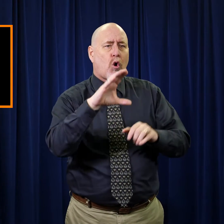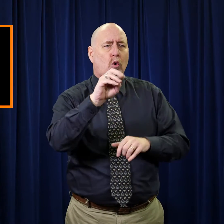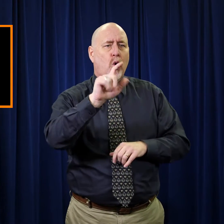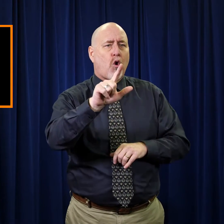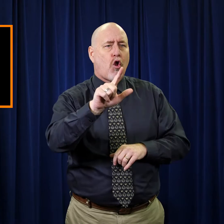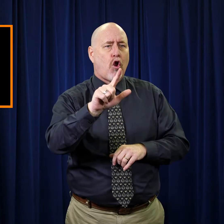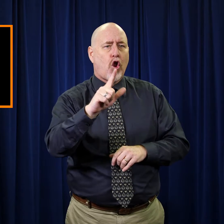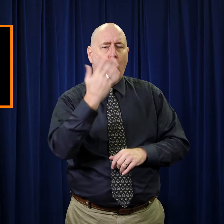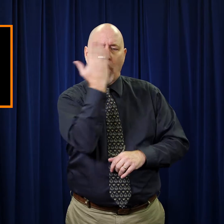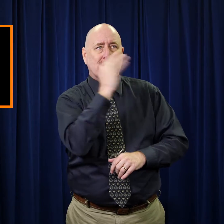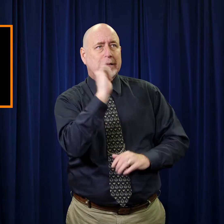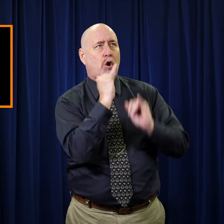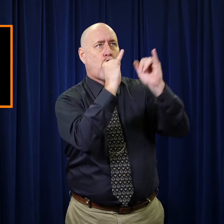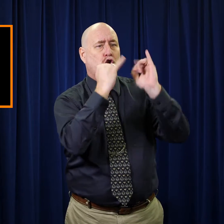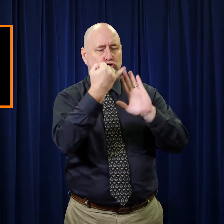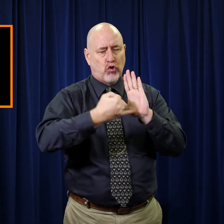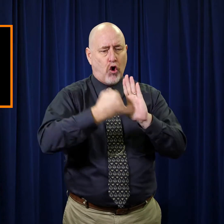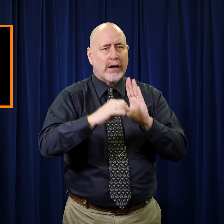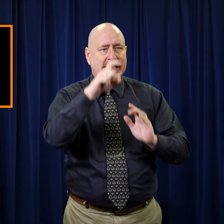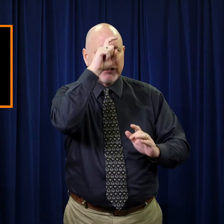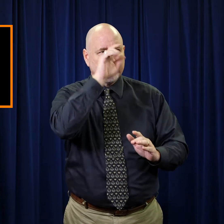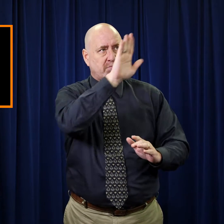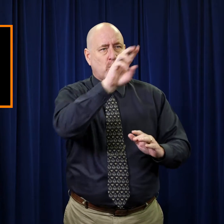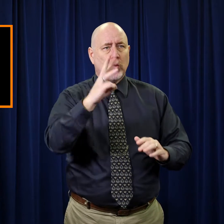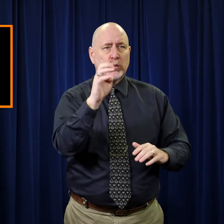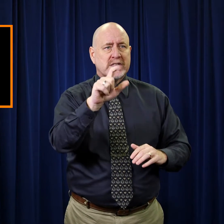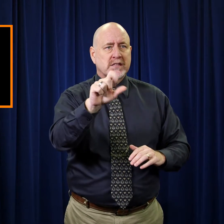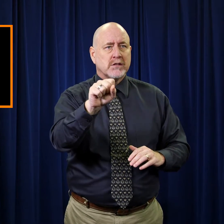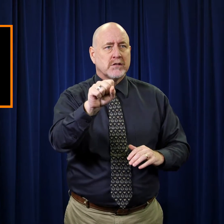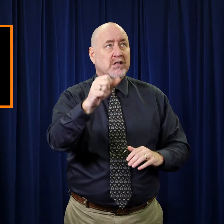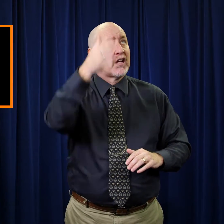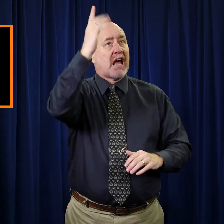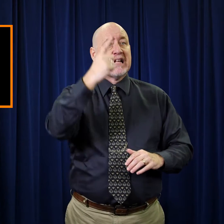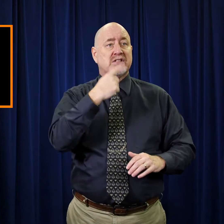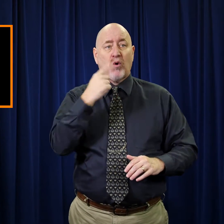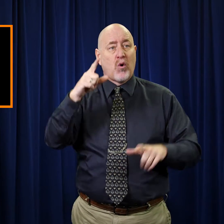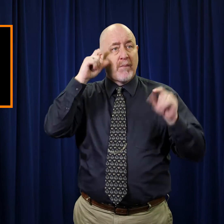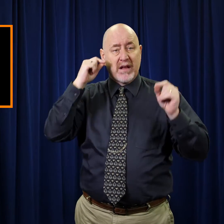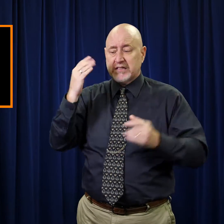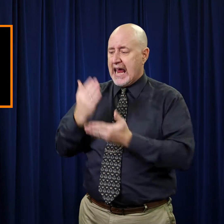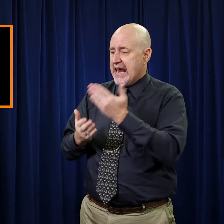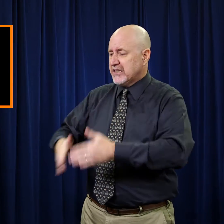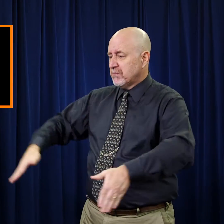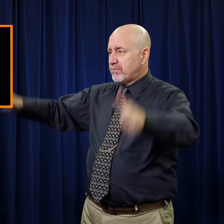drawings of Egyptian wheels. It was the doing of God. "Stretch your hand over the sea that